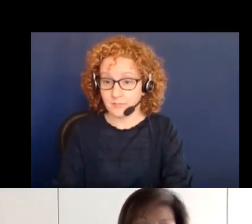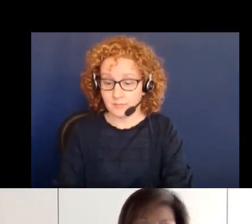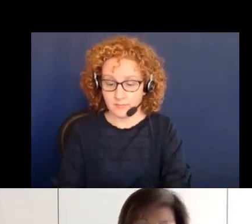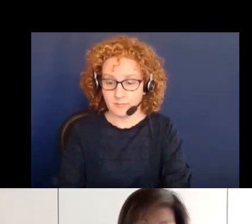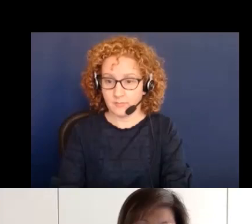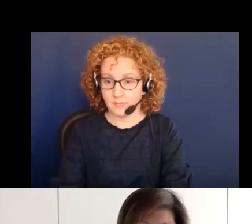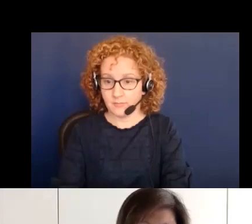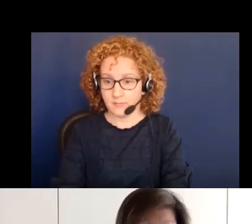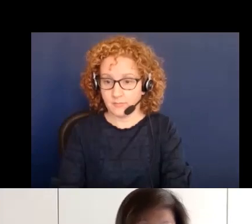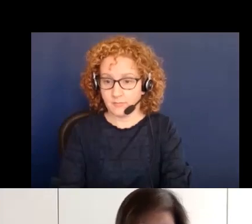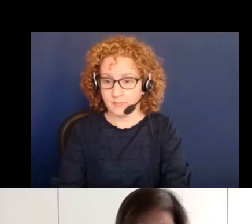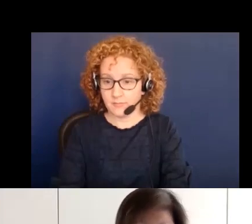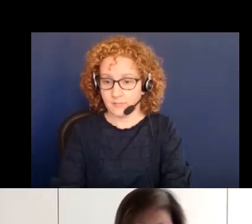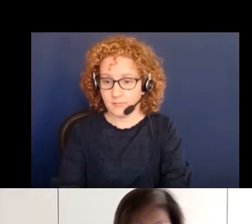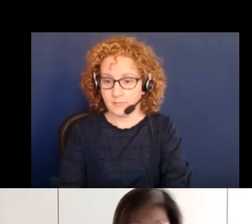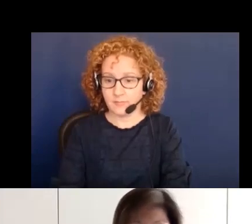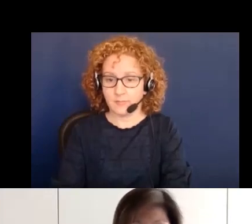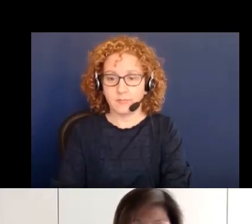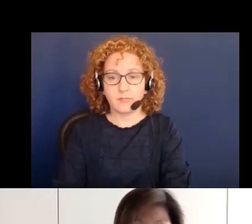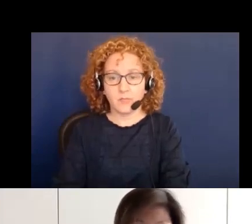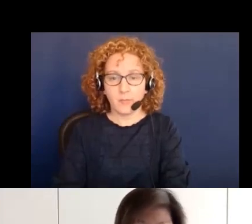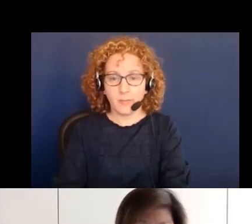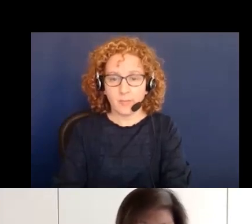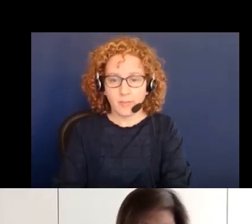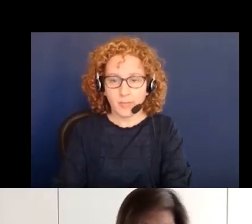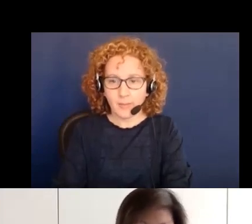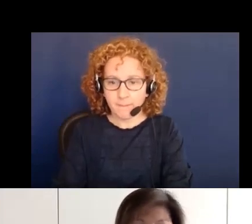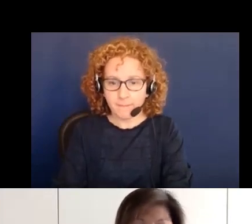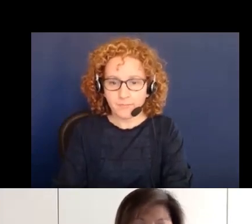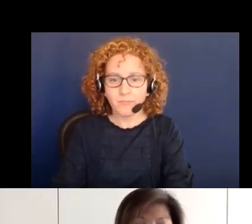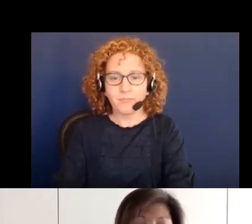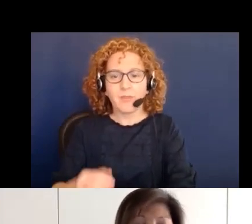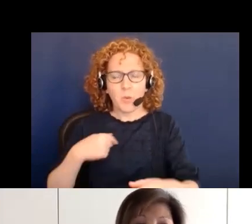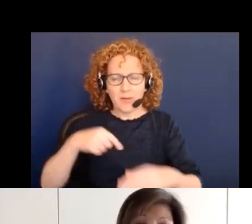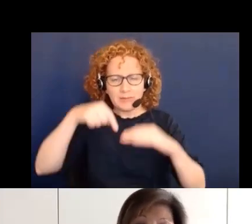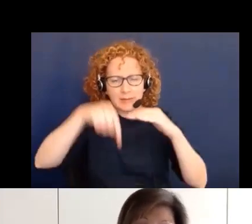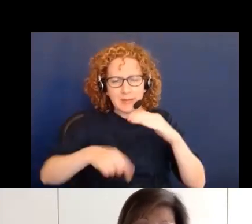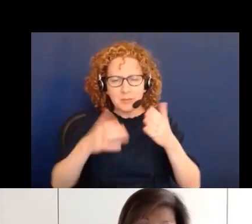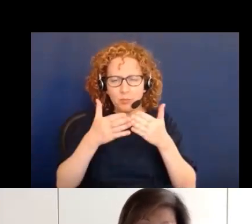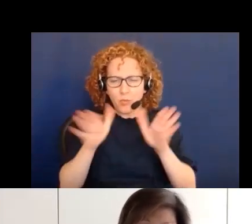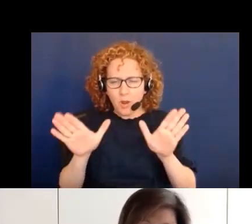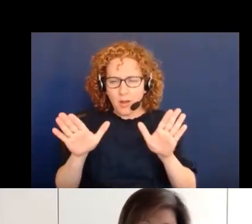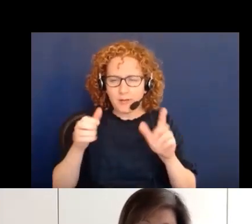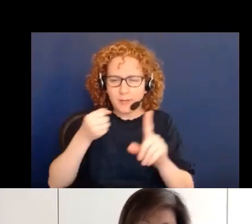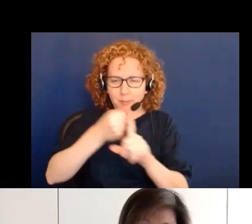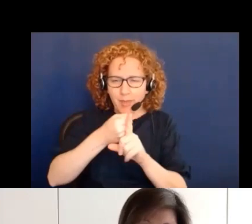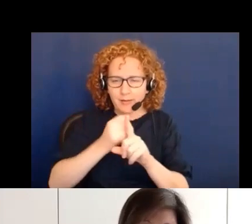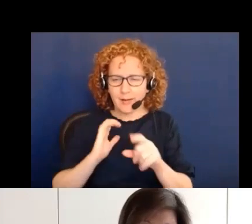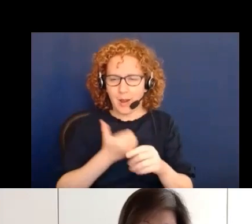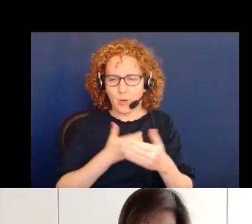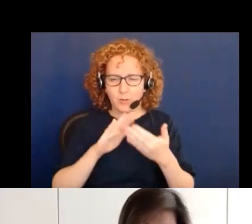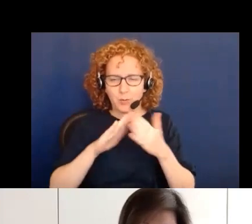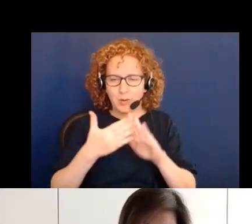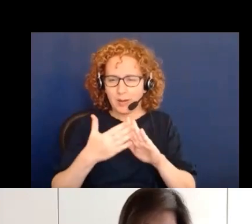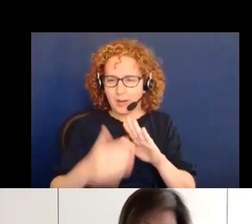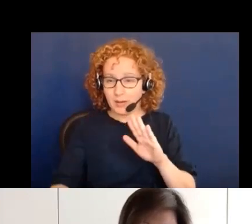have deep and broad impact on our community. This is done either at an individual association level